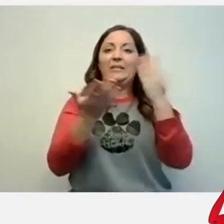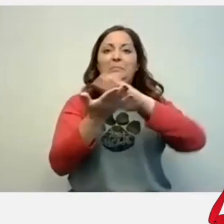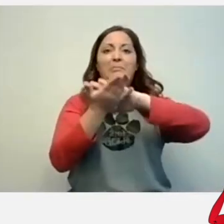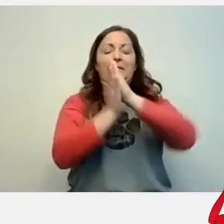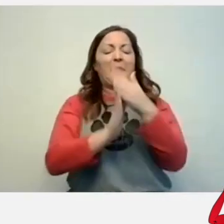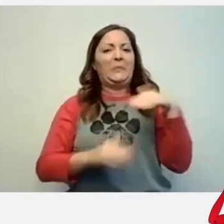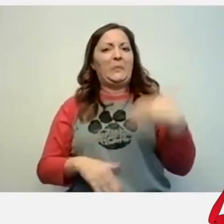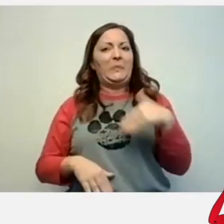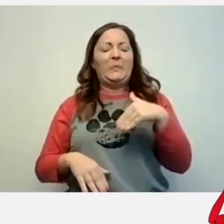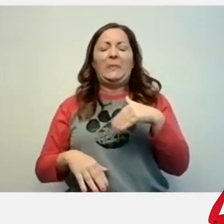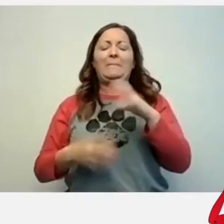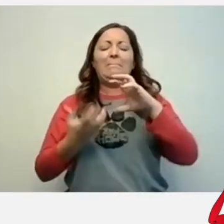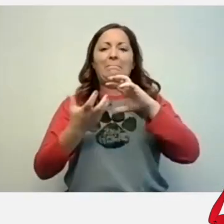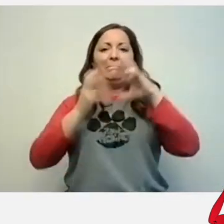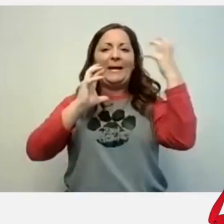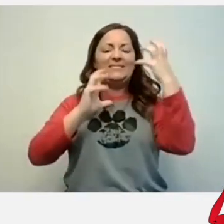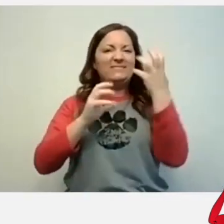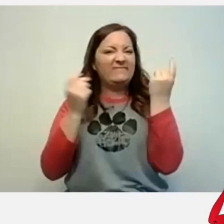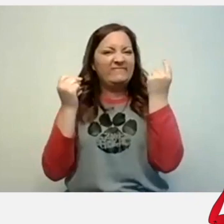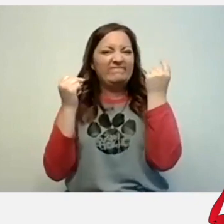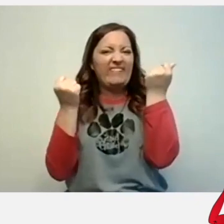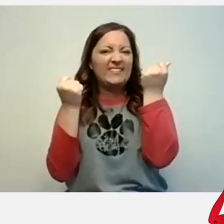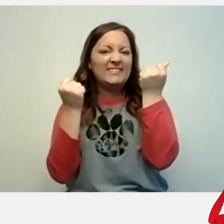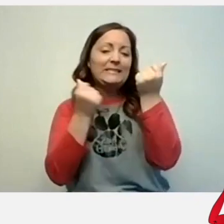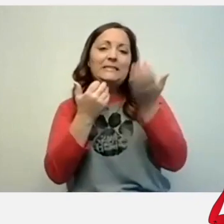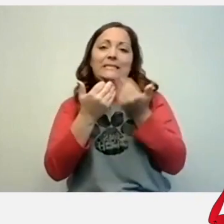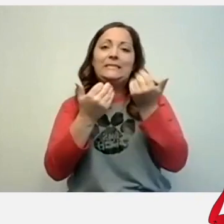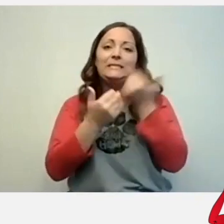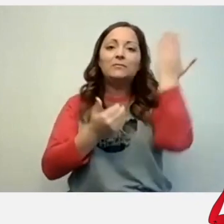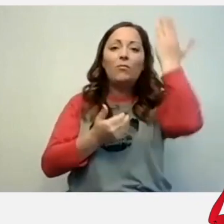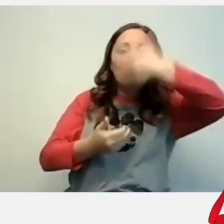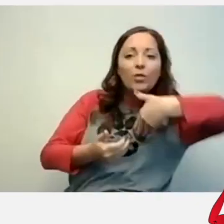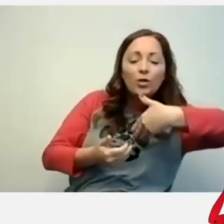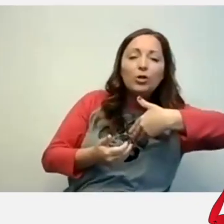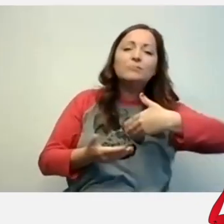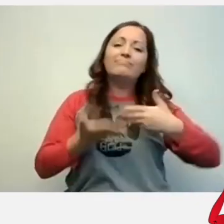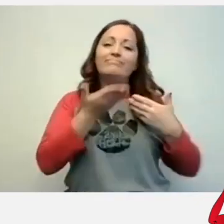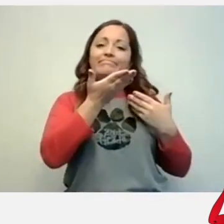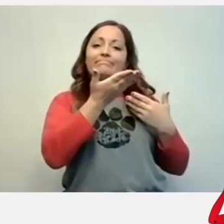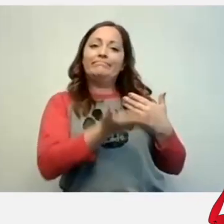so it required a lot of scrolling and it was pretty messy pretty quickly.